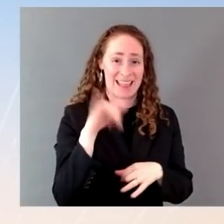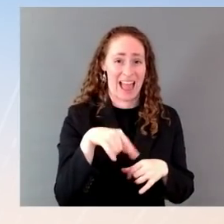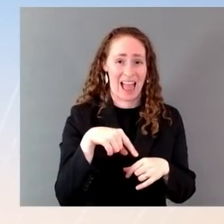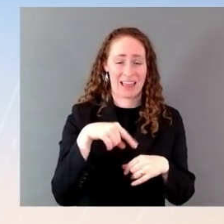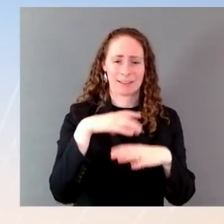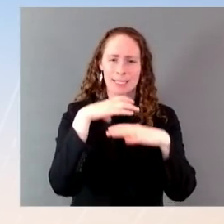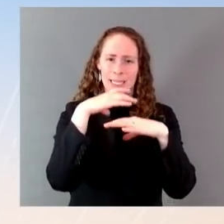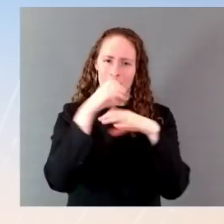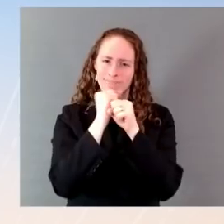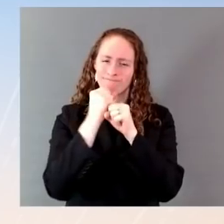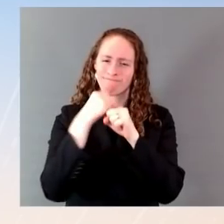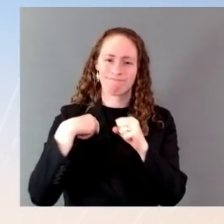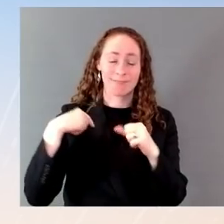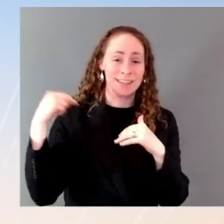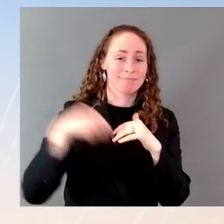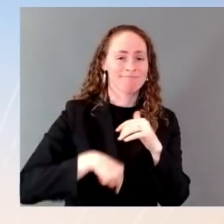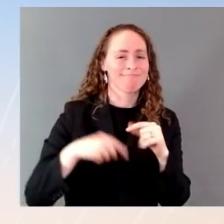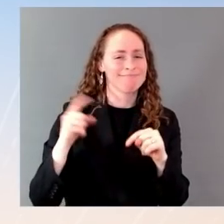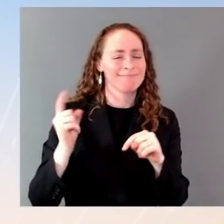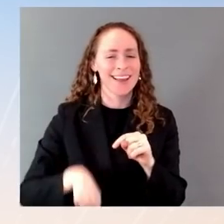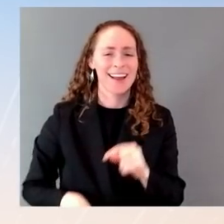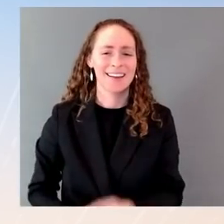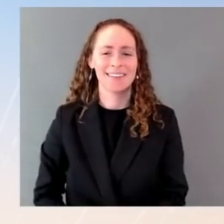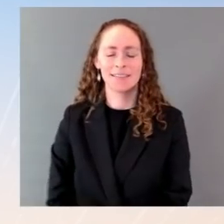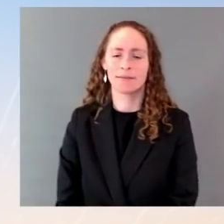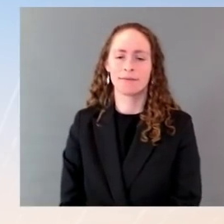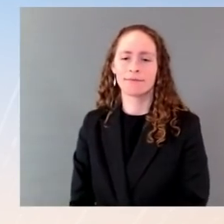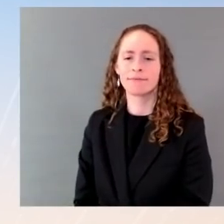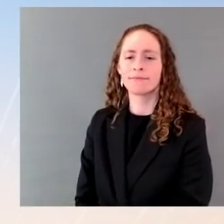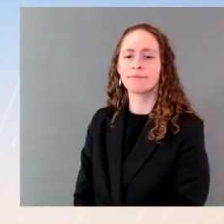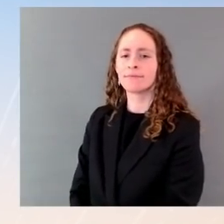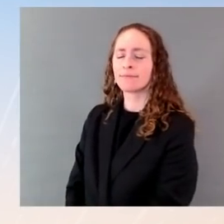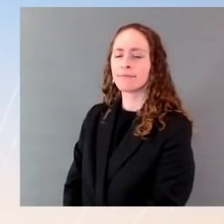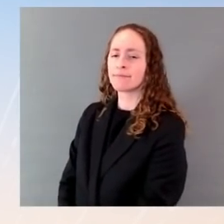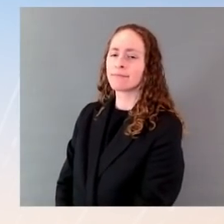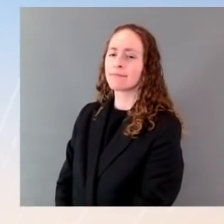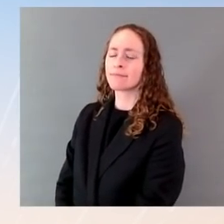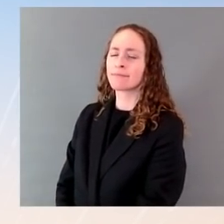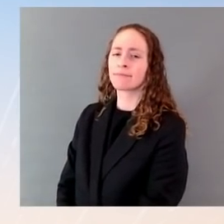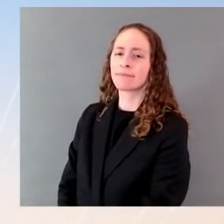including Chinese President Xi Jinping. Some observers have described a nightmare scenario